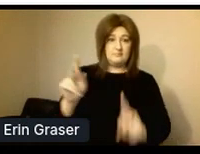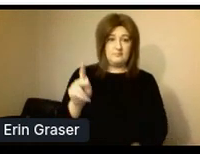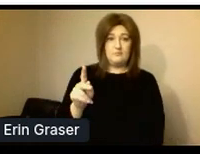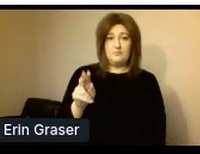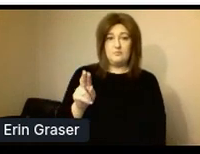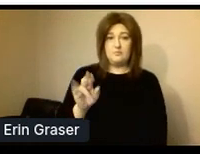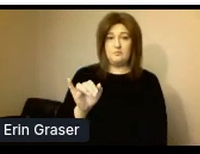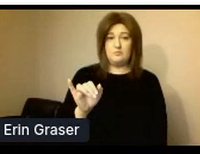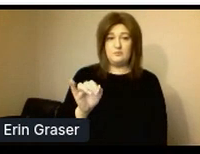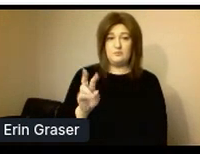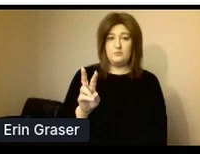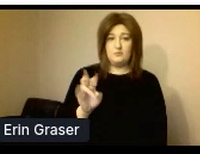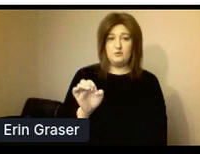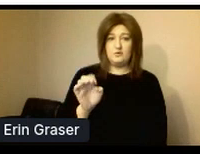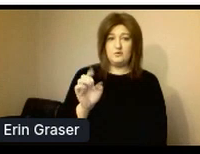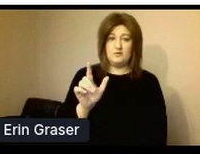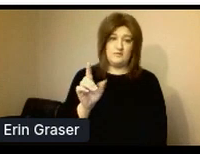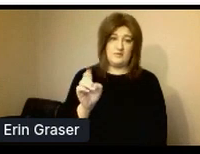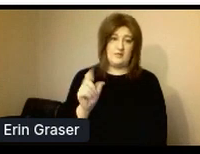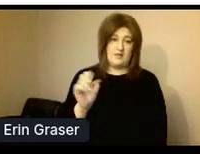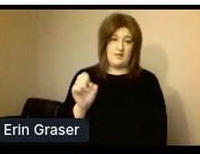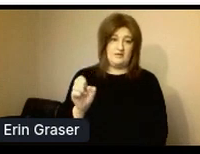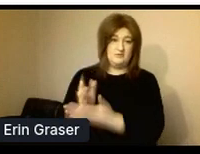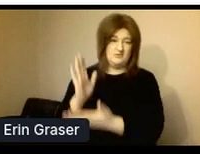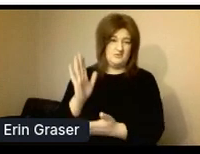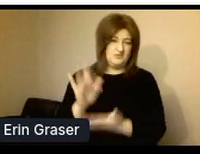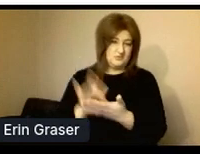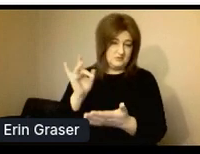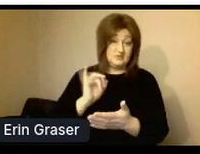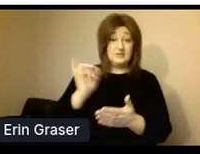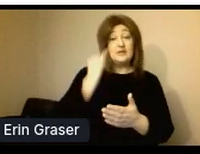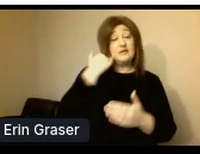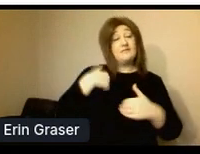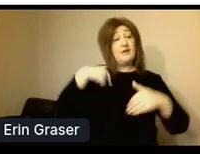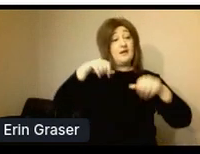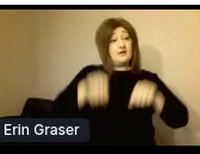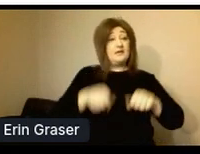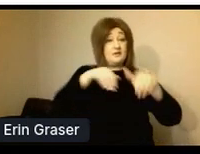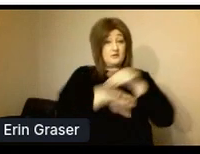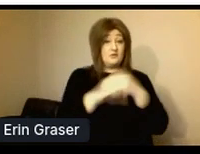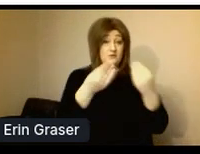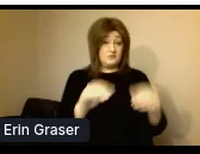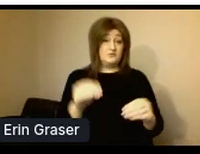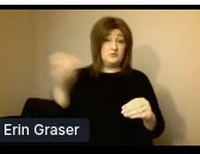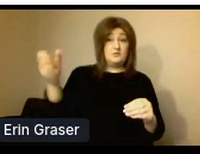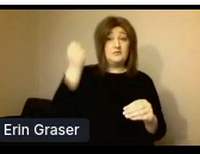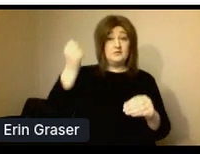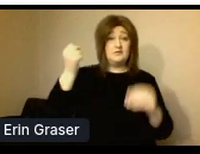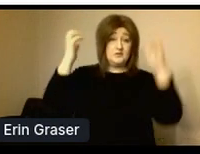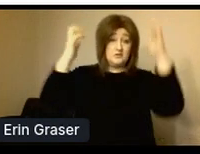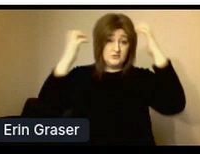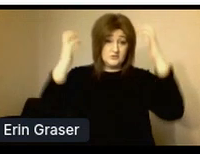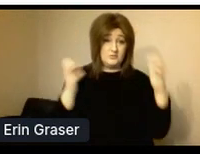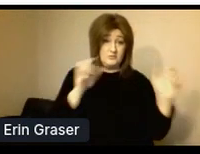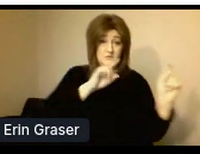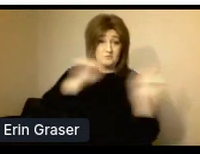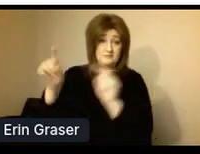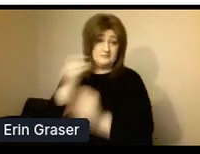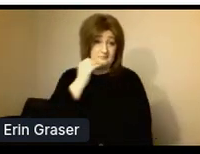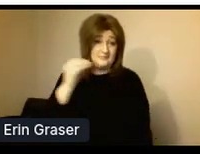Privilege would be being able to go to the store, grab some shampoo, and go home.